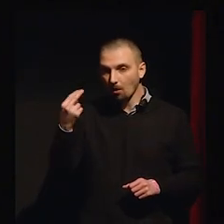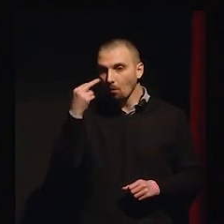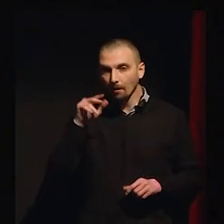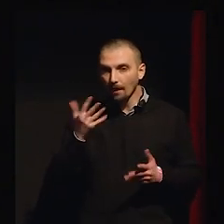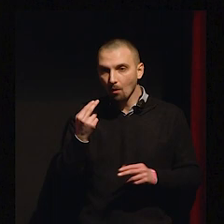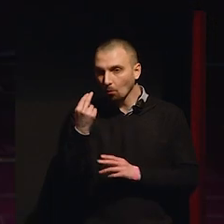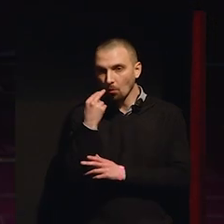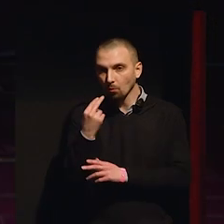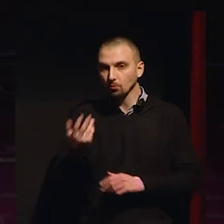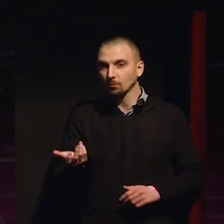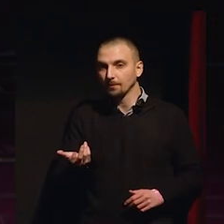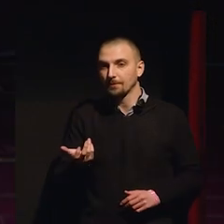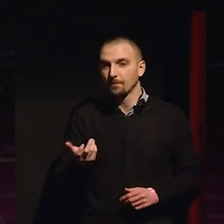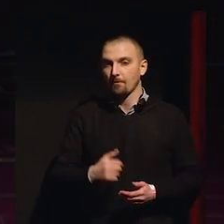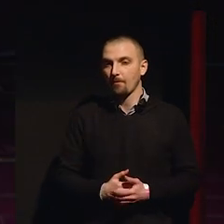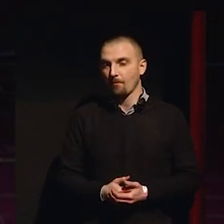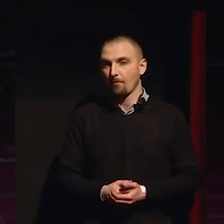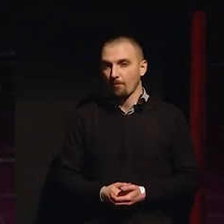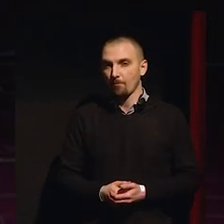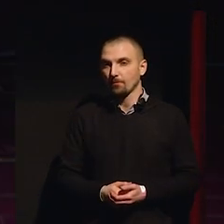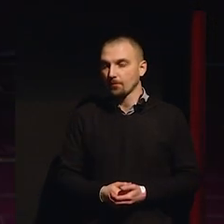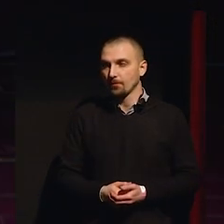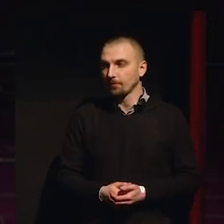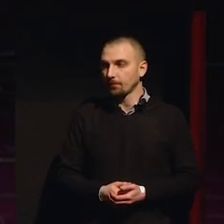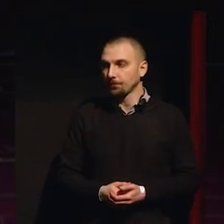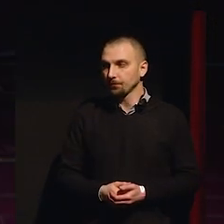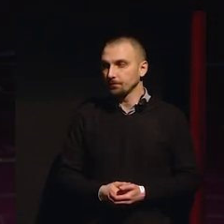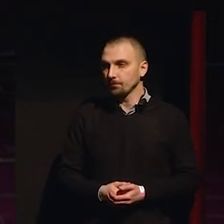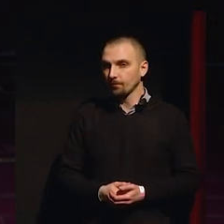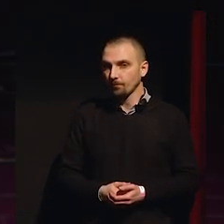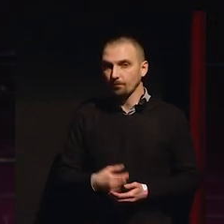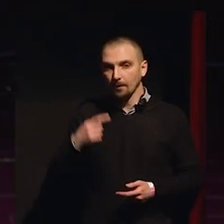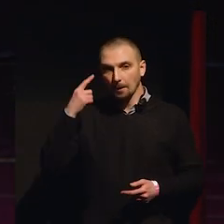what do I see? Since knowledge is not given like this,